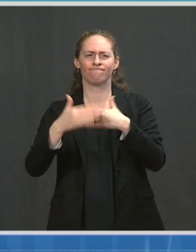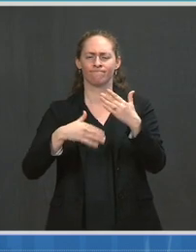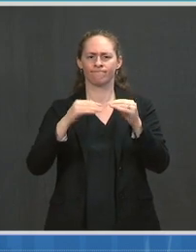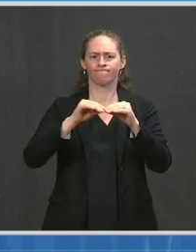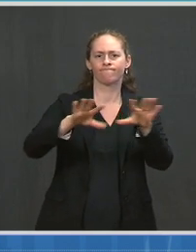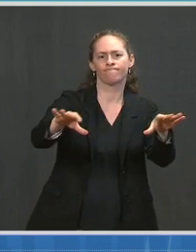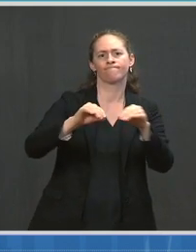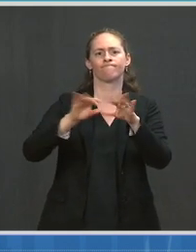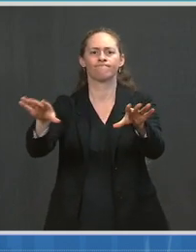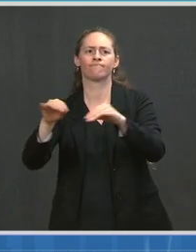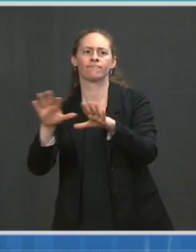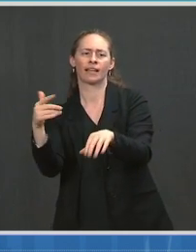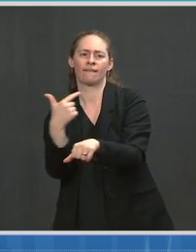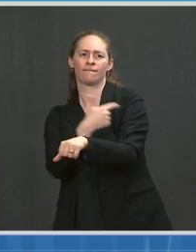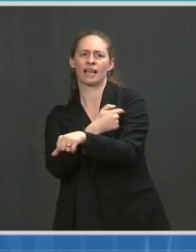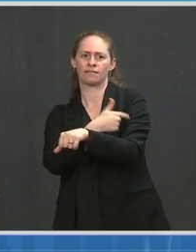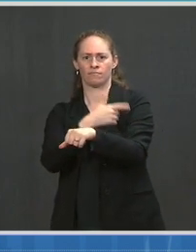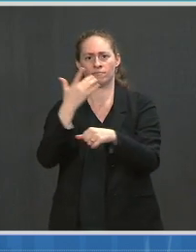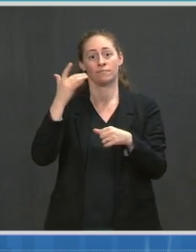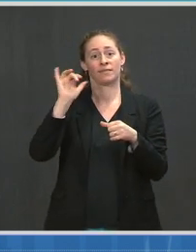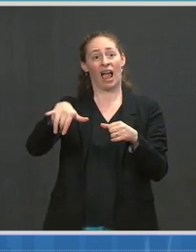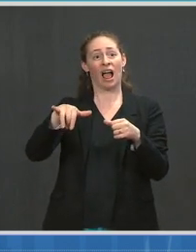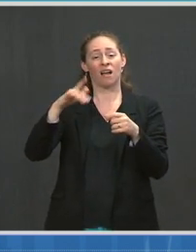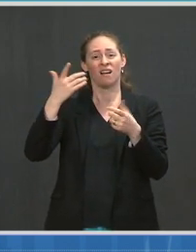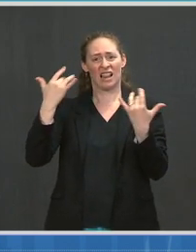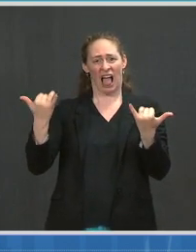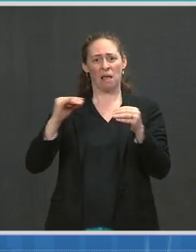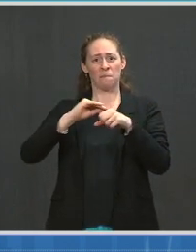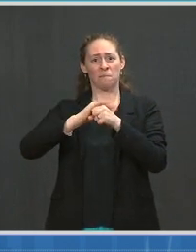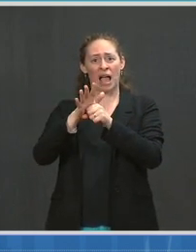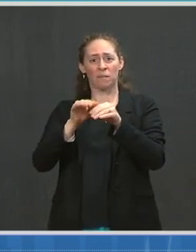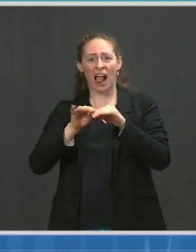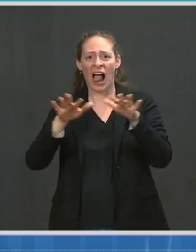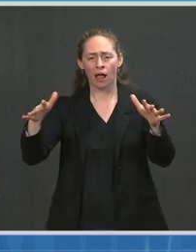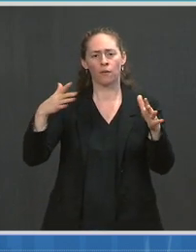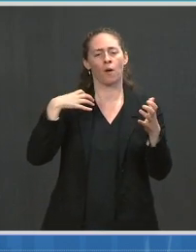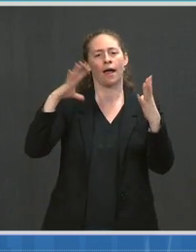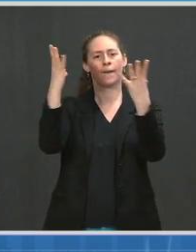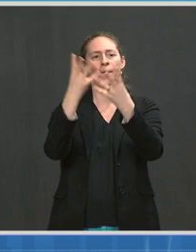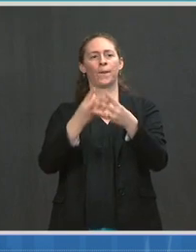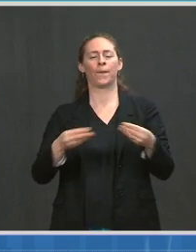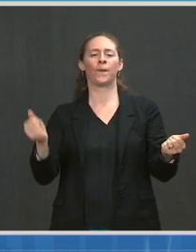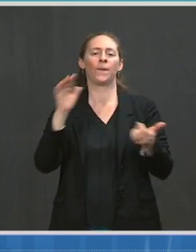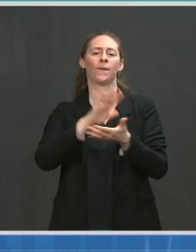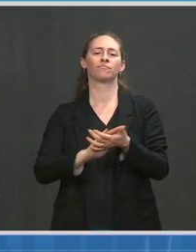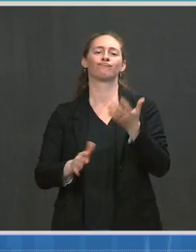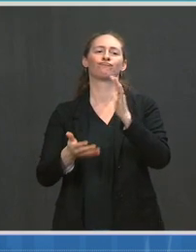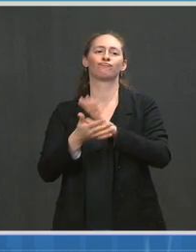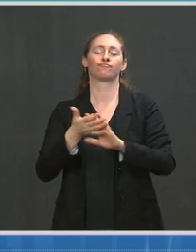I want to briefly outline how, in order to reach our new goal, we will continue to increase vaccine supply,